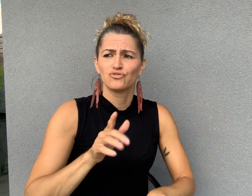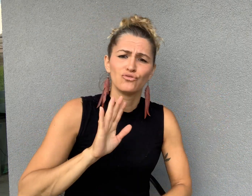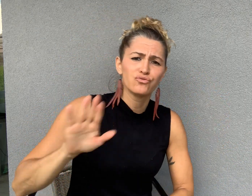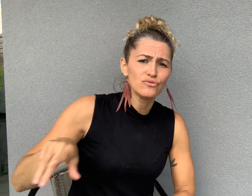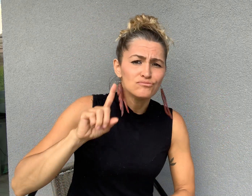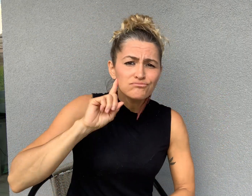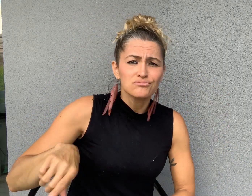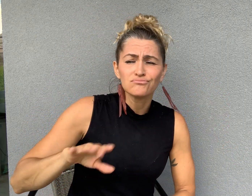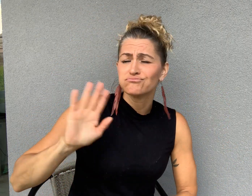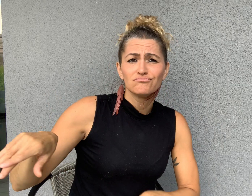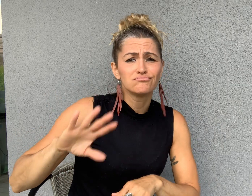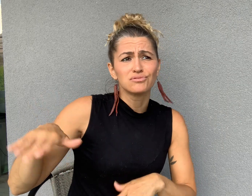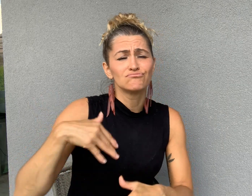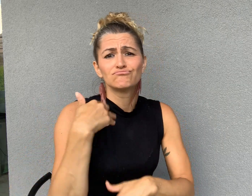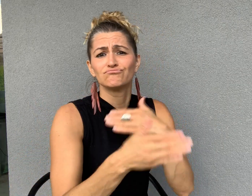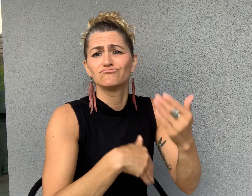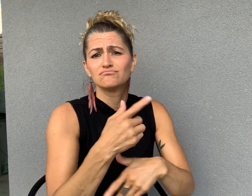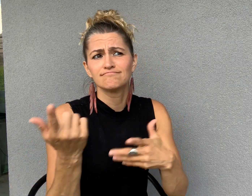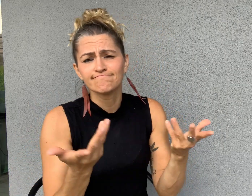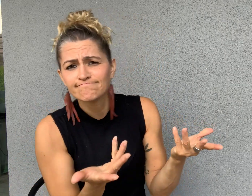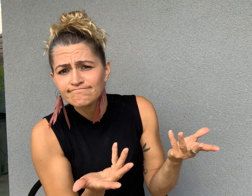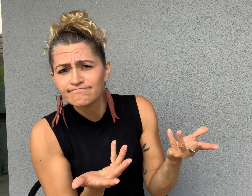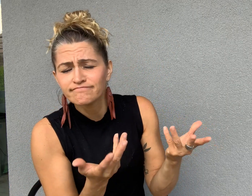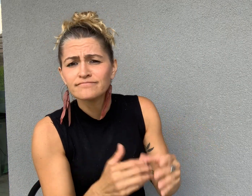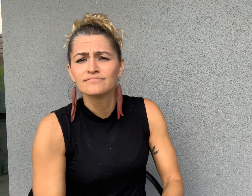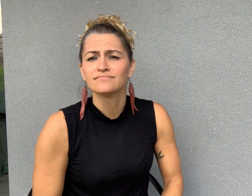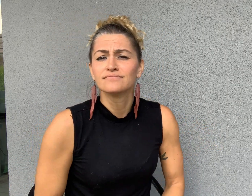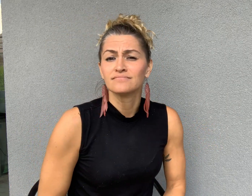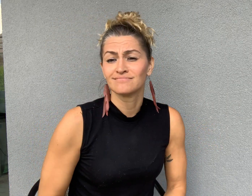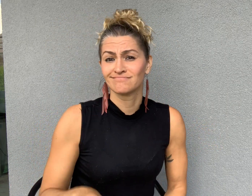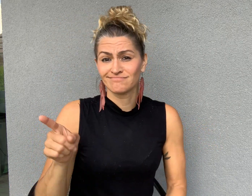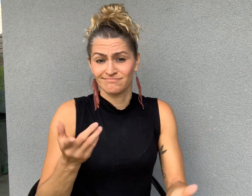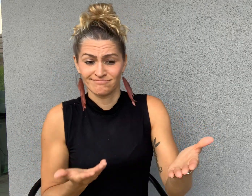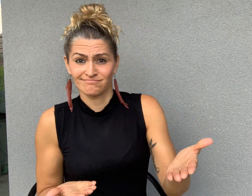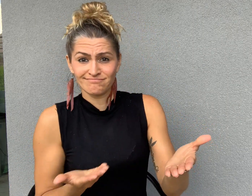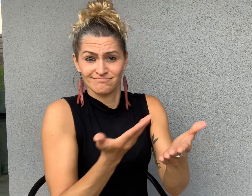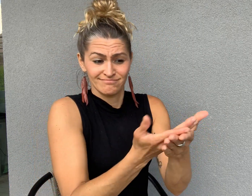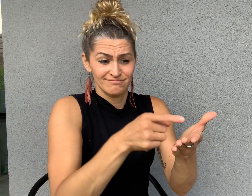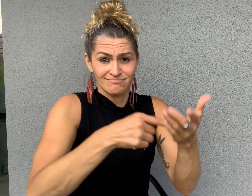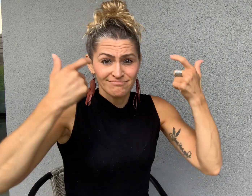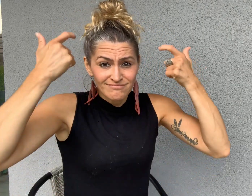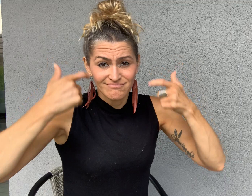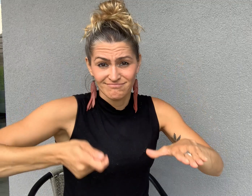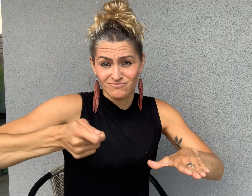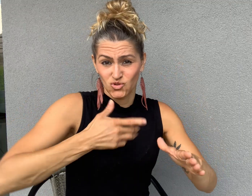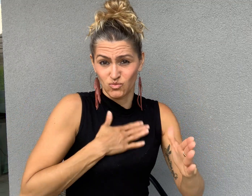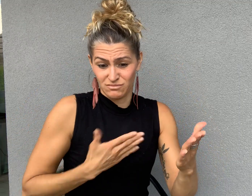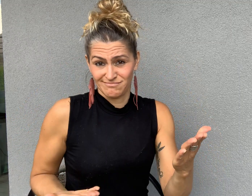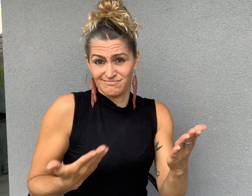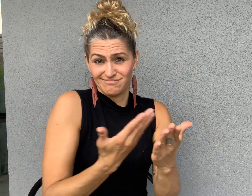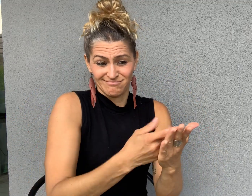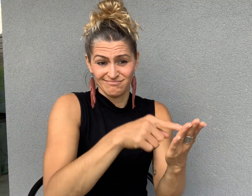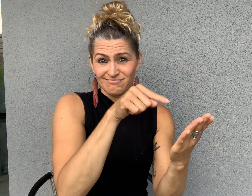officials have ignored their pleas. In their lawsuit,